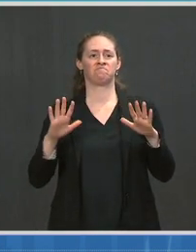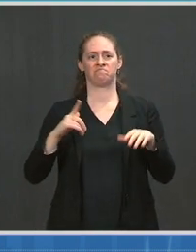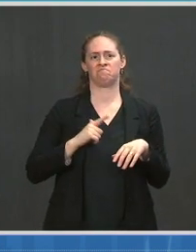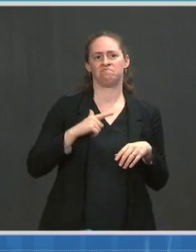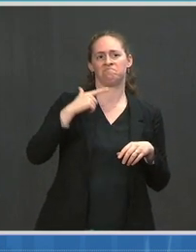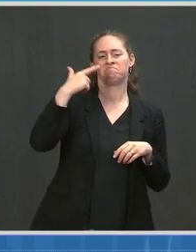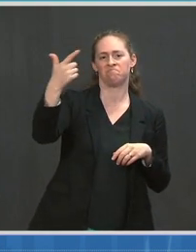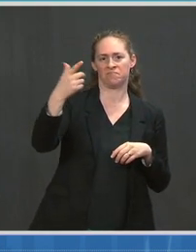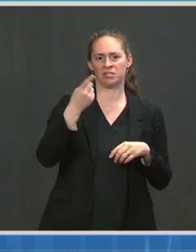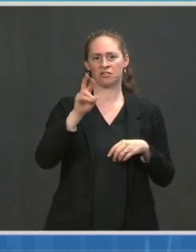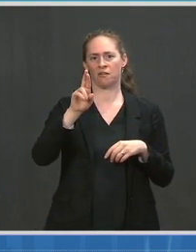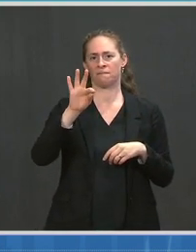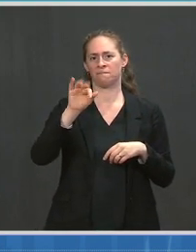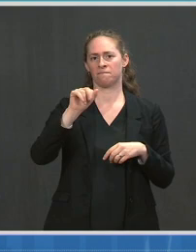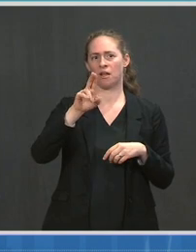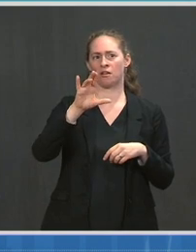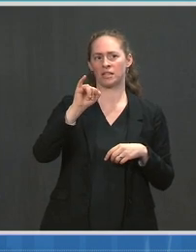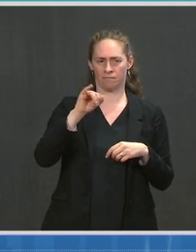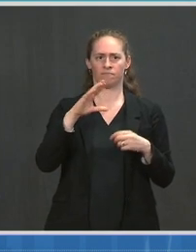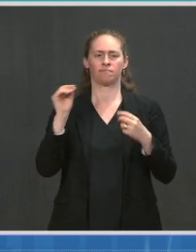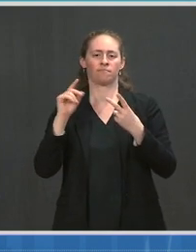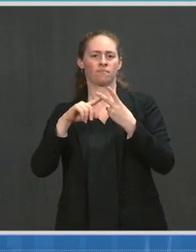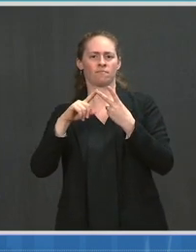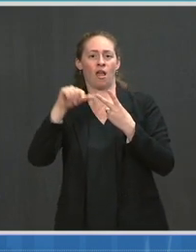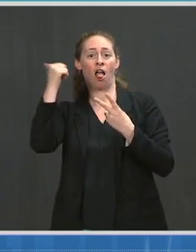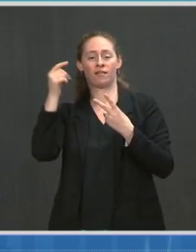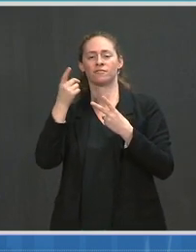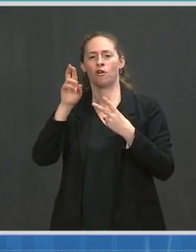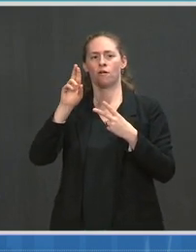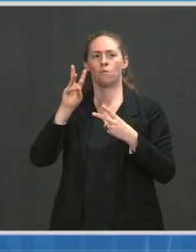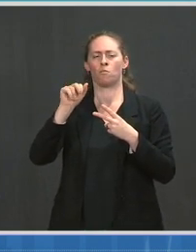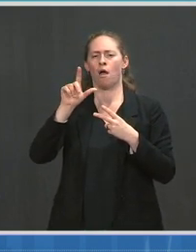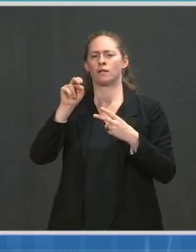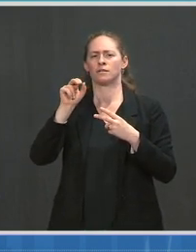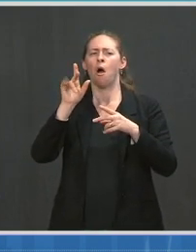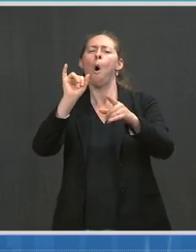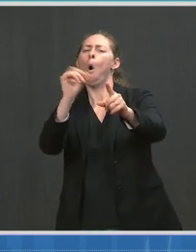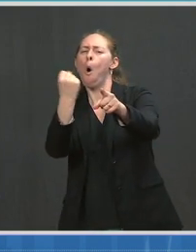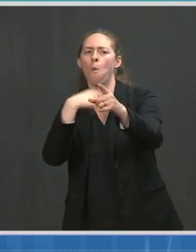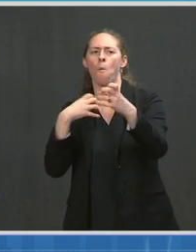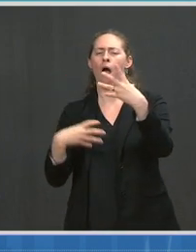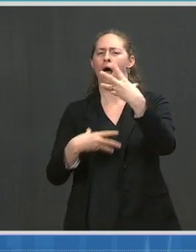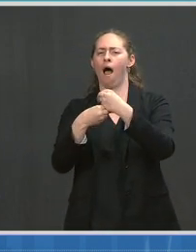it's clear there is a case for optimism, but there is not a case for relaxation.